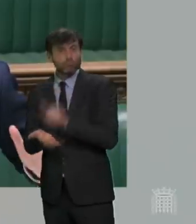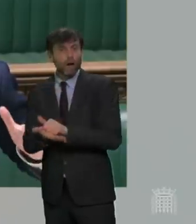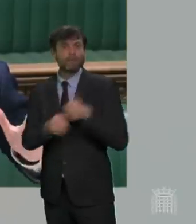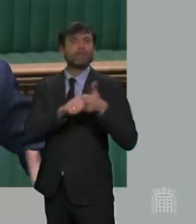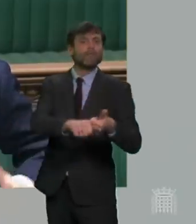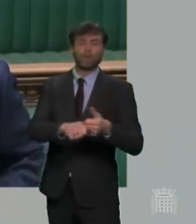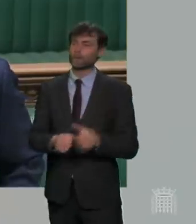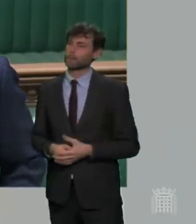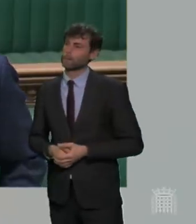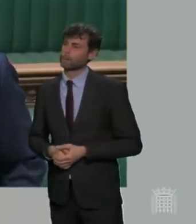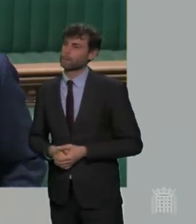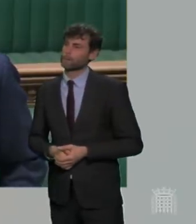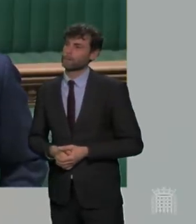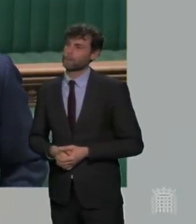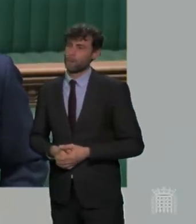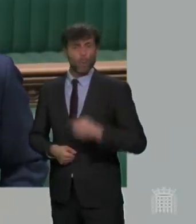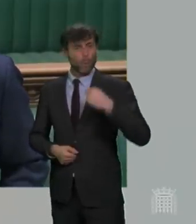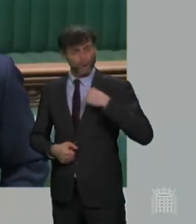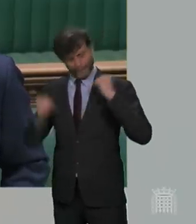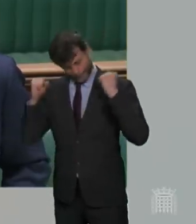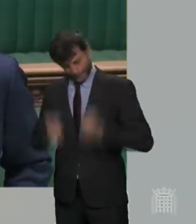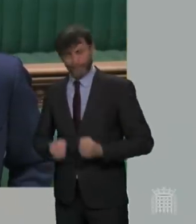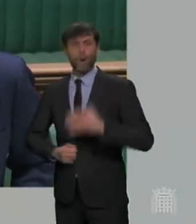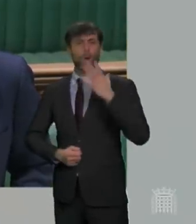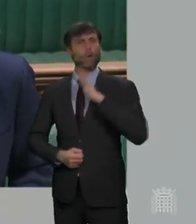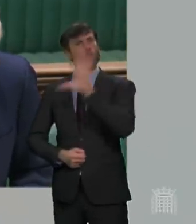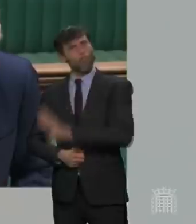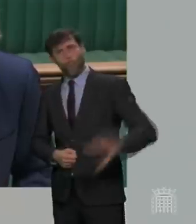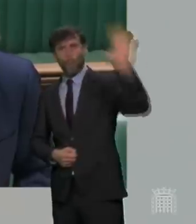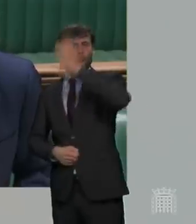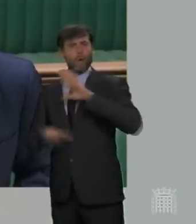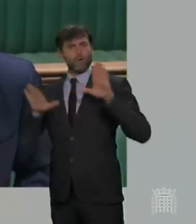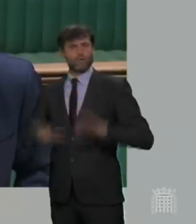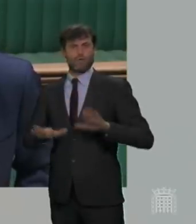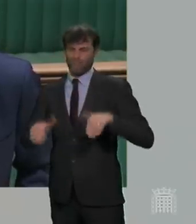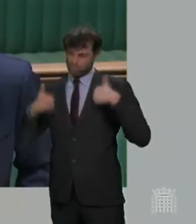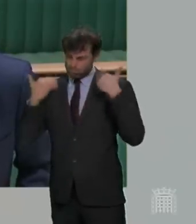We are devoted to levelling up across the entire country, and that goes for